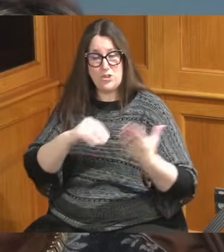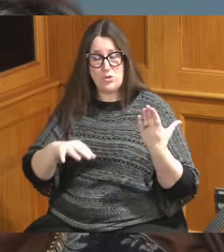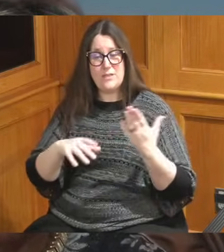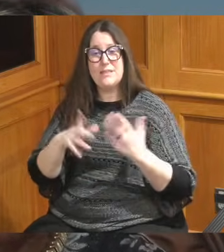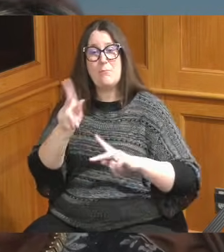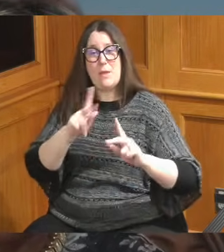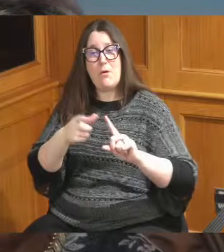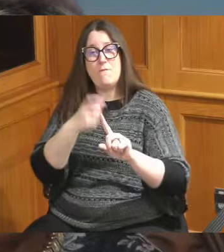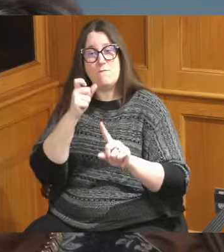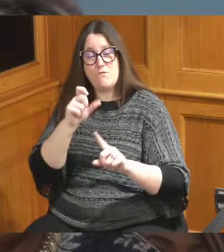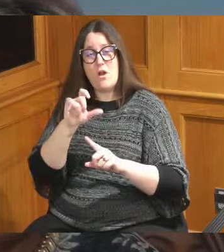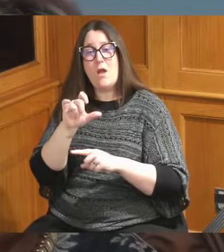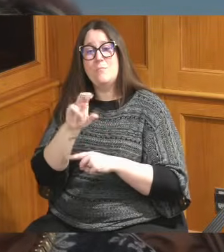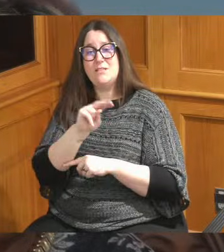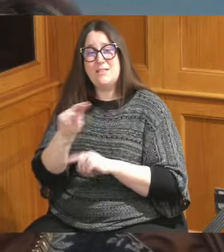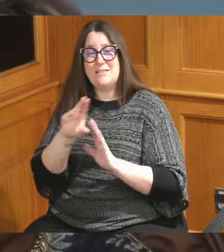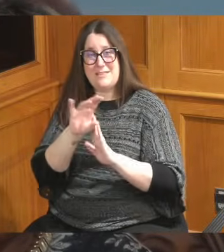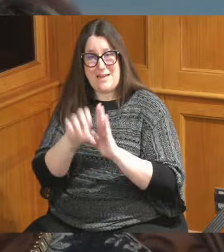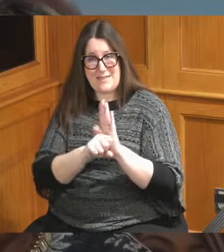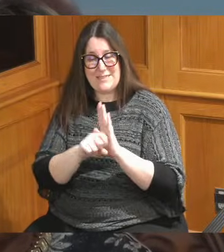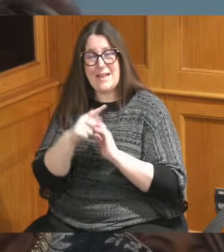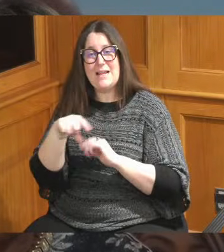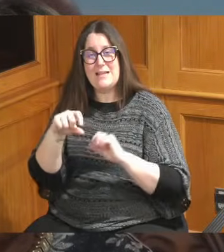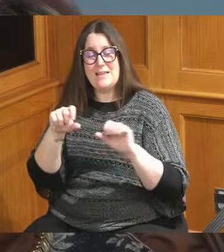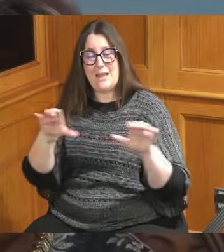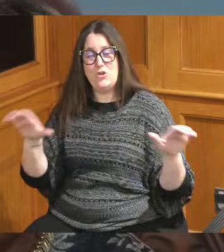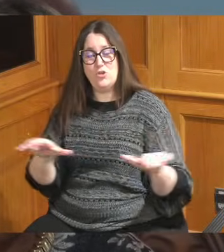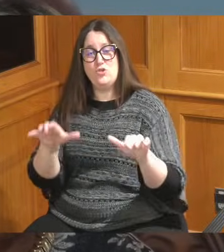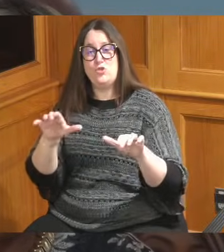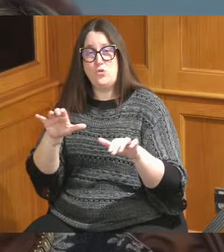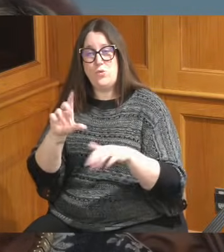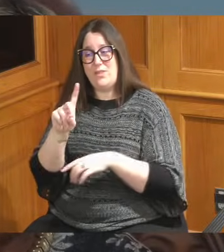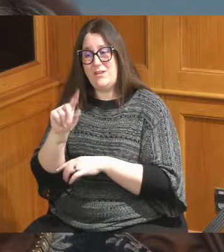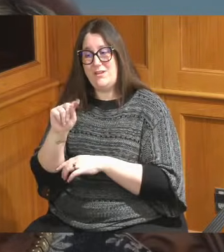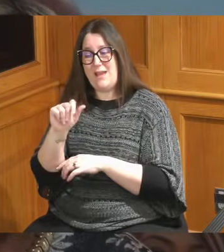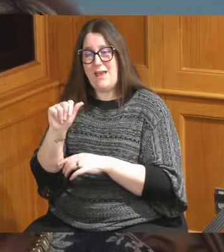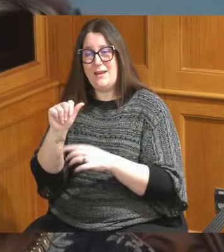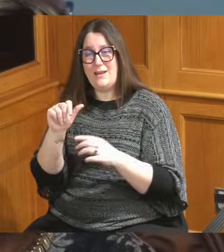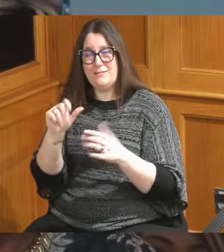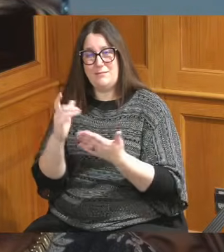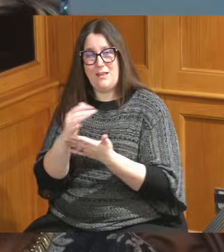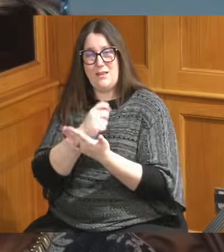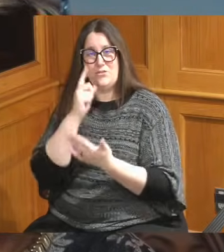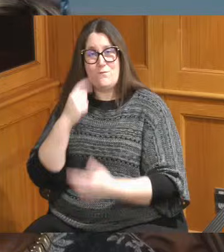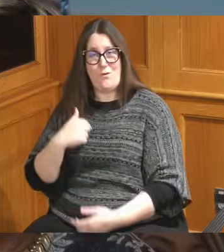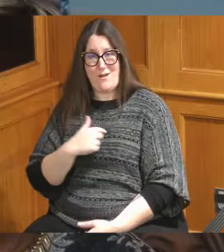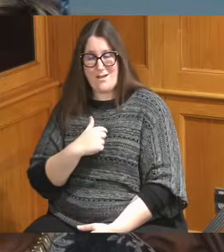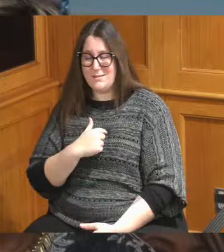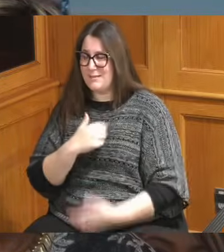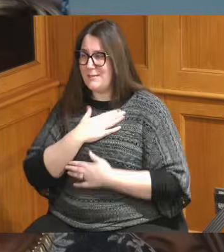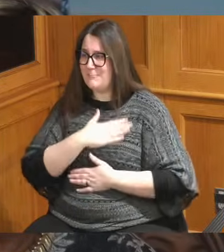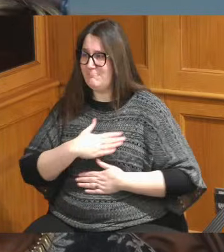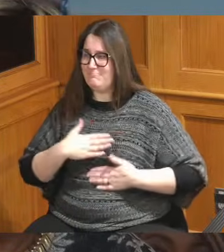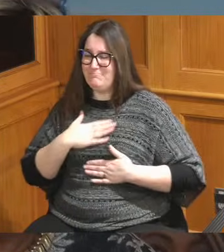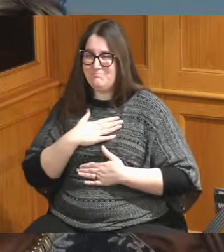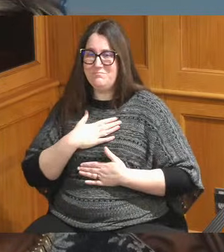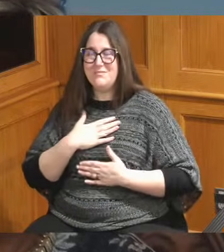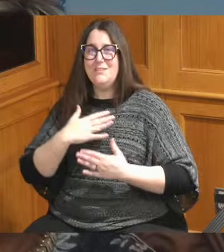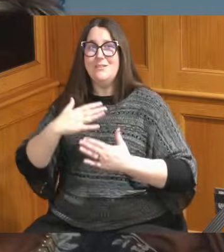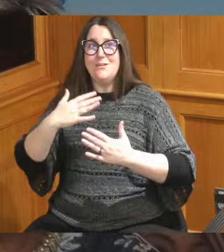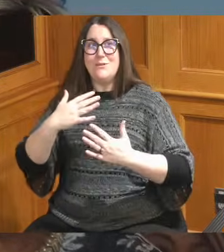State to do our data research for us. So we're very appreciative of that and again I'm just